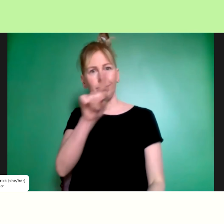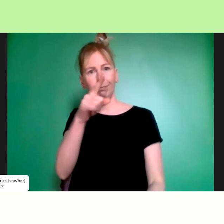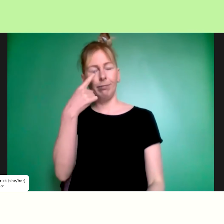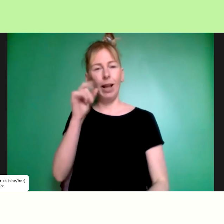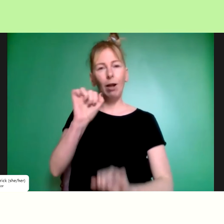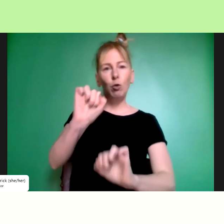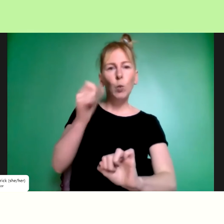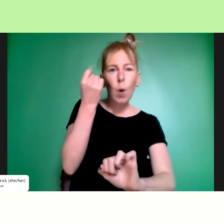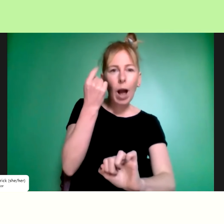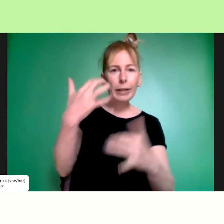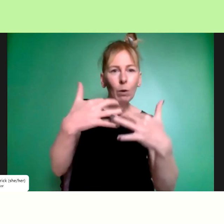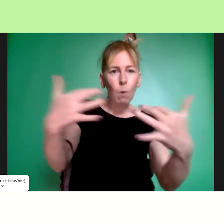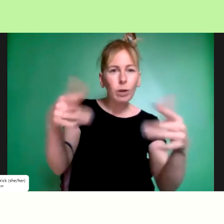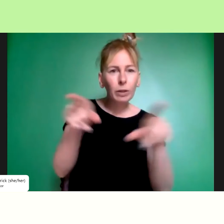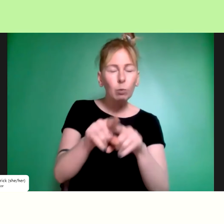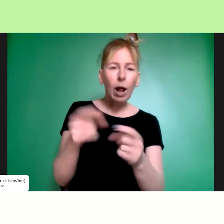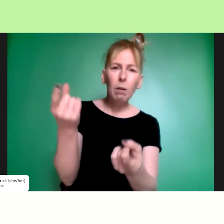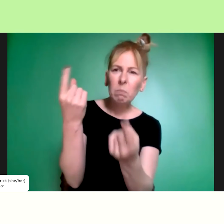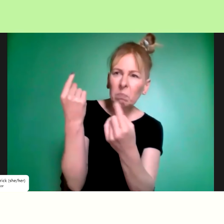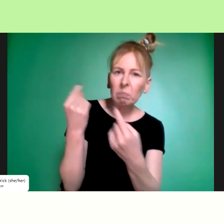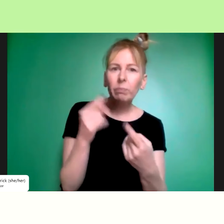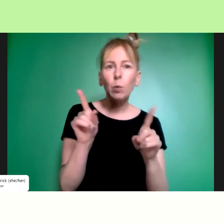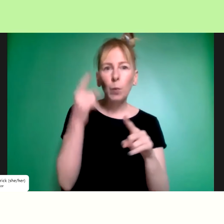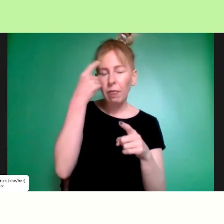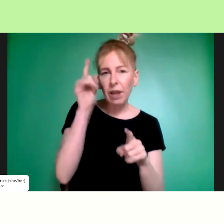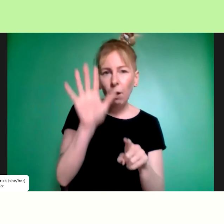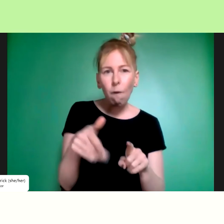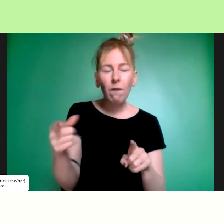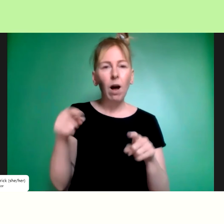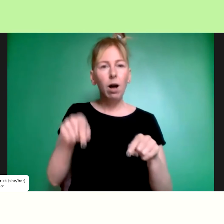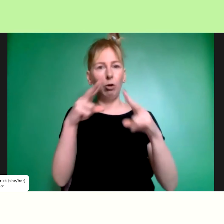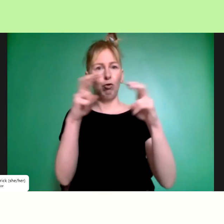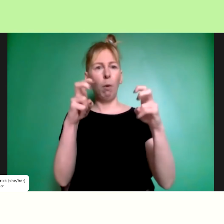this notion of care and conflict or depending on which way that you're sliding.